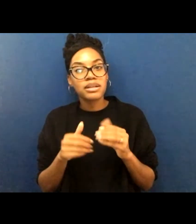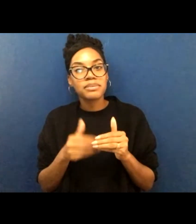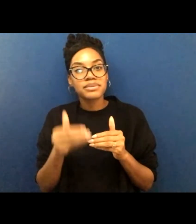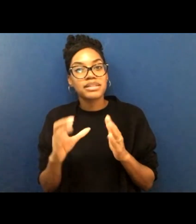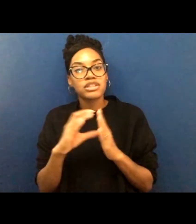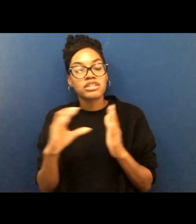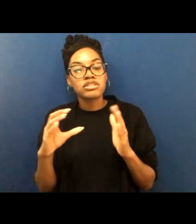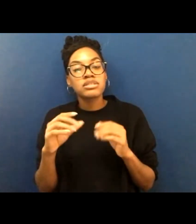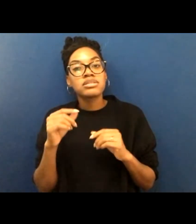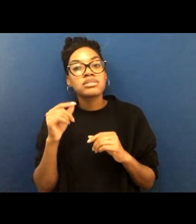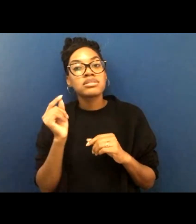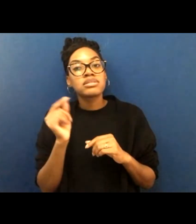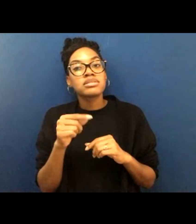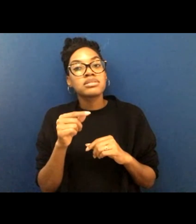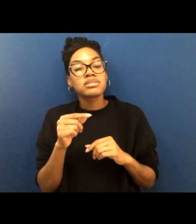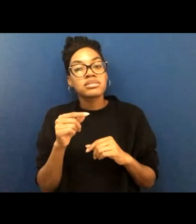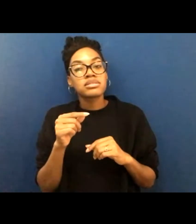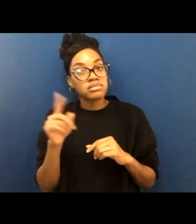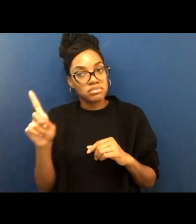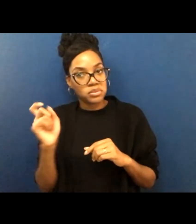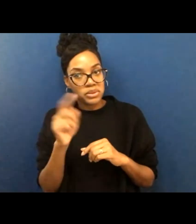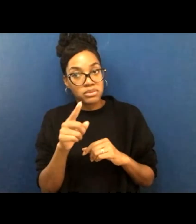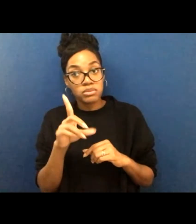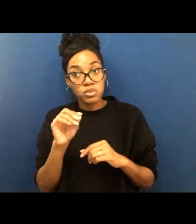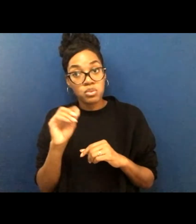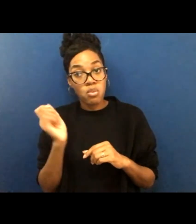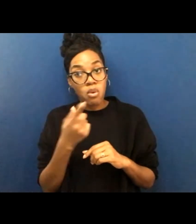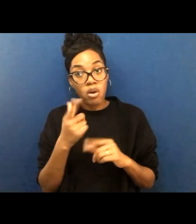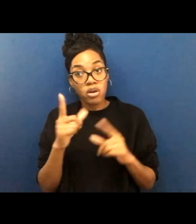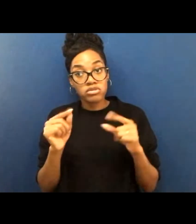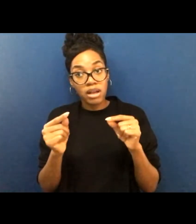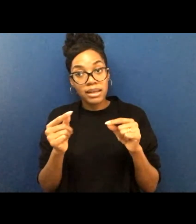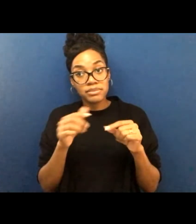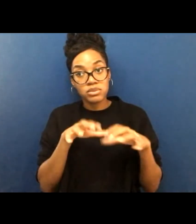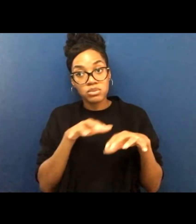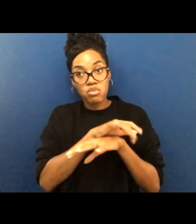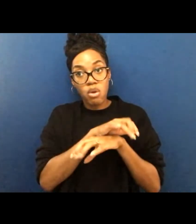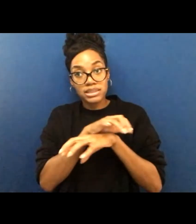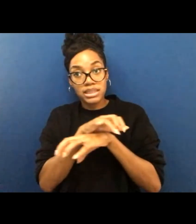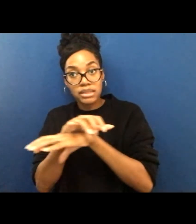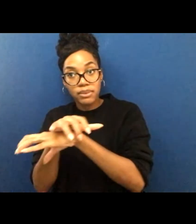Theodore had wondered do all crabs walk sideways? Good question.